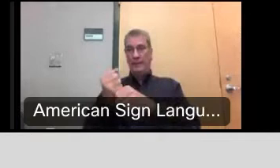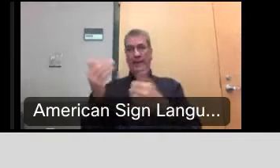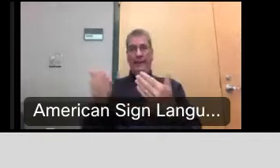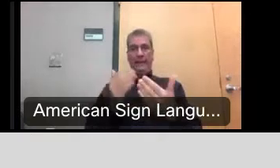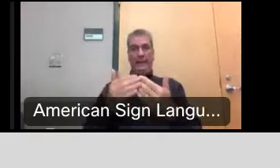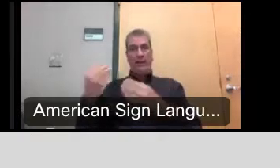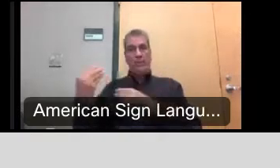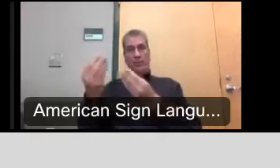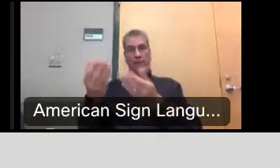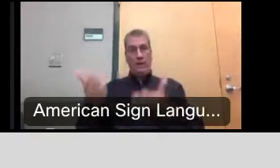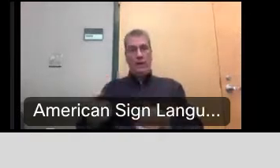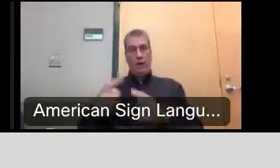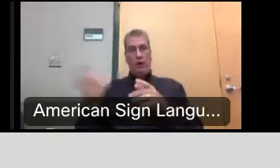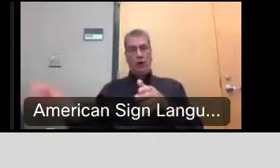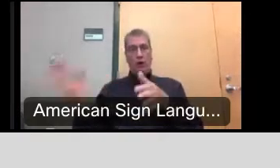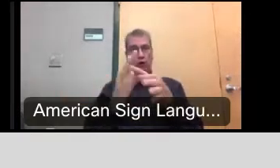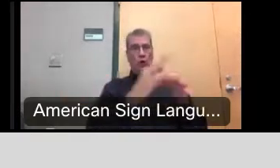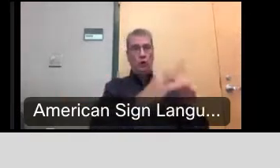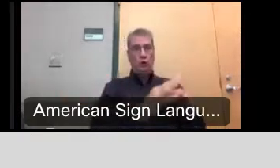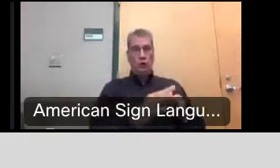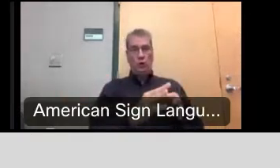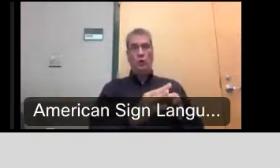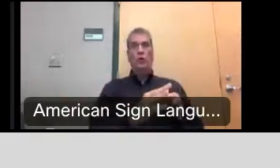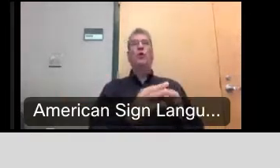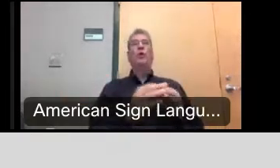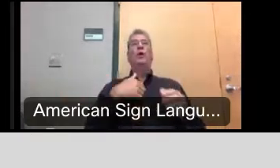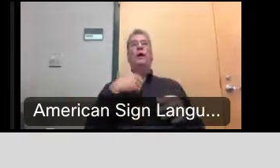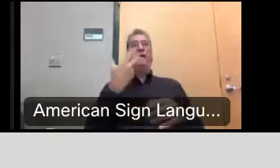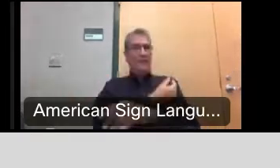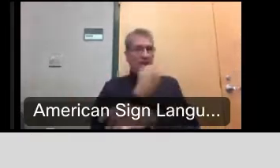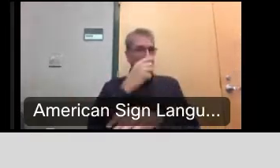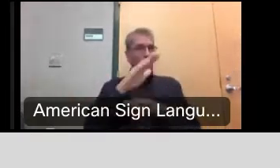We have a whole system called the Texas vaccines for children system, and the adult safety